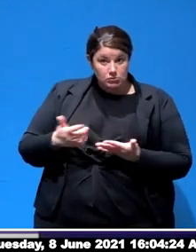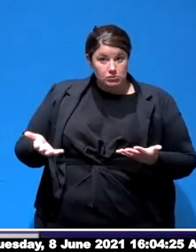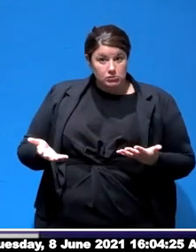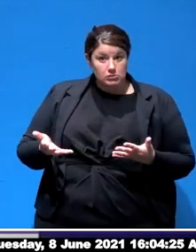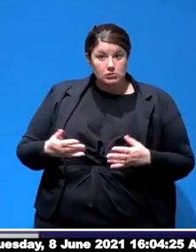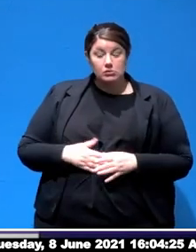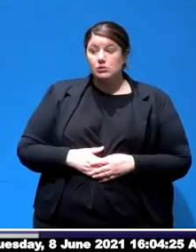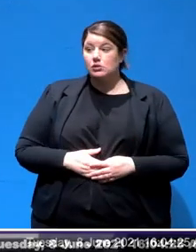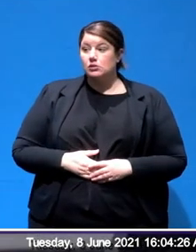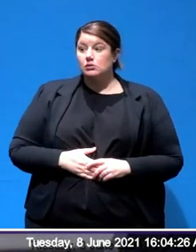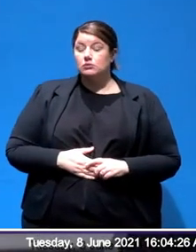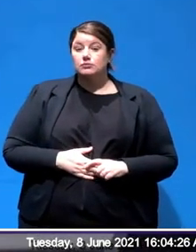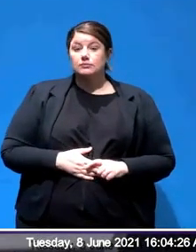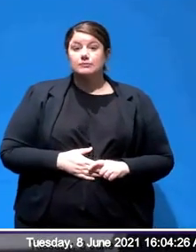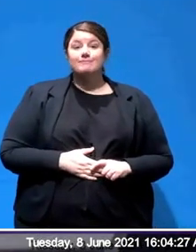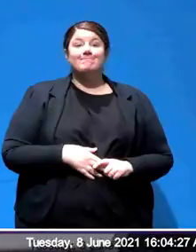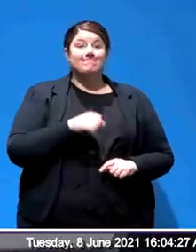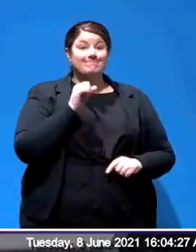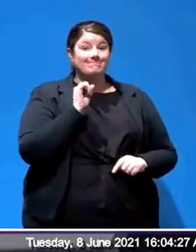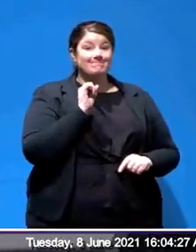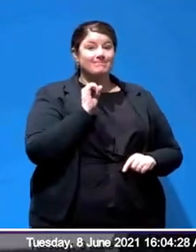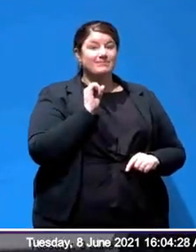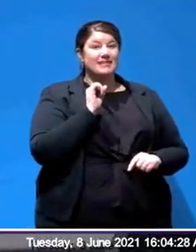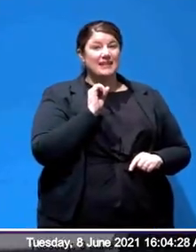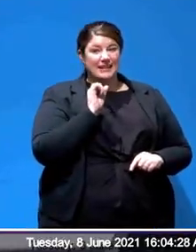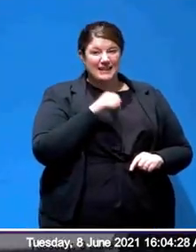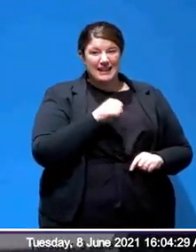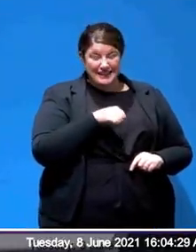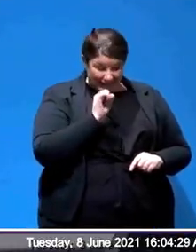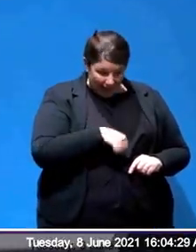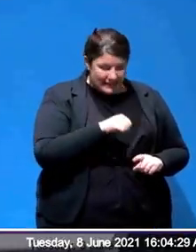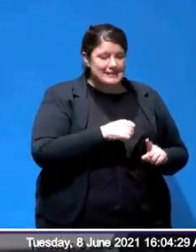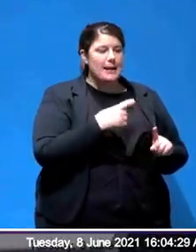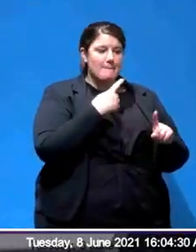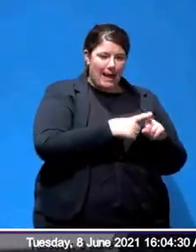Well, I guess it's probably not as simple as that. Yes, but that's one aspect of it.